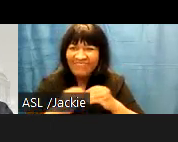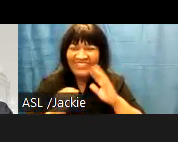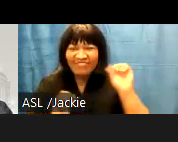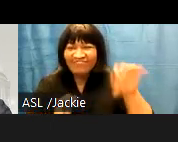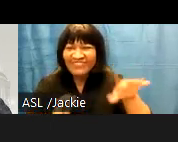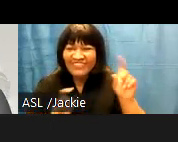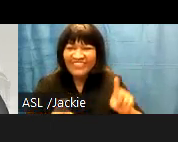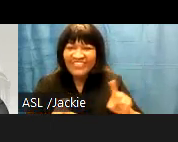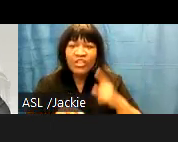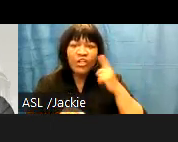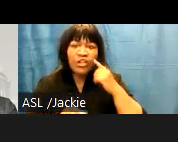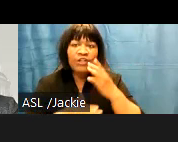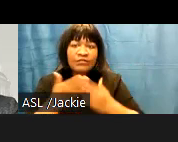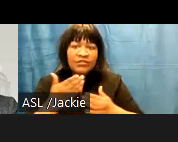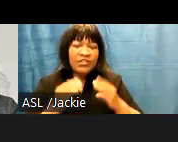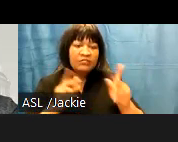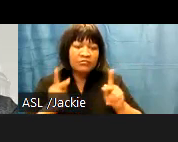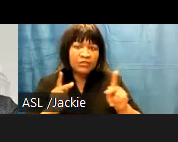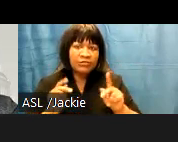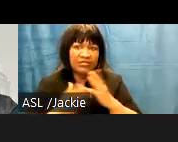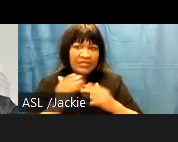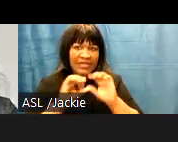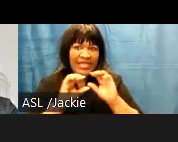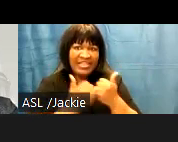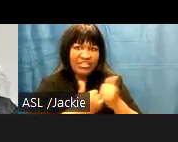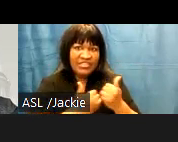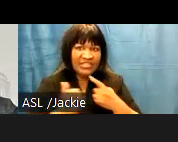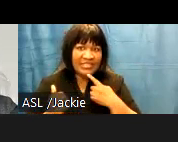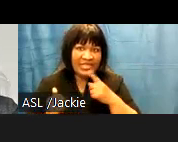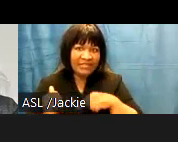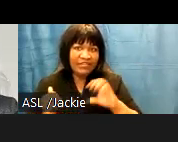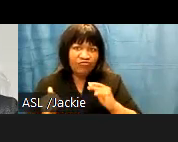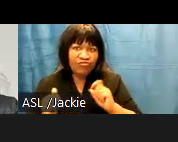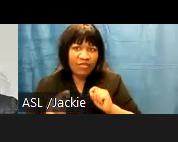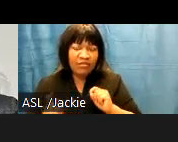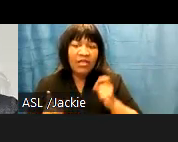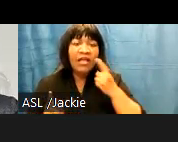What we have heard from some of the agencies is I think this is sort of like what has